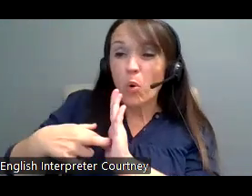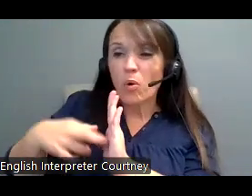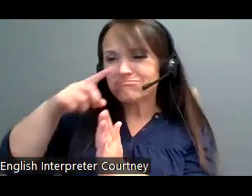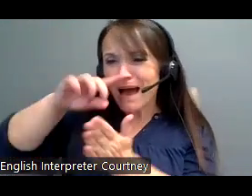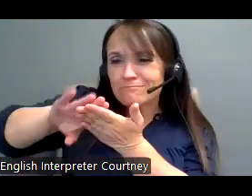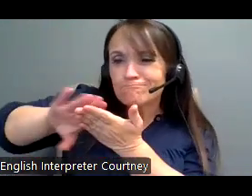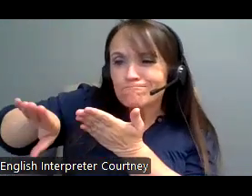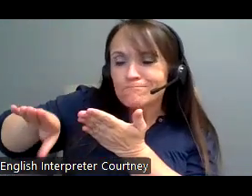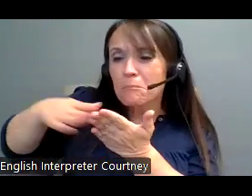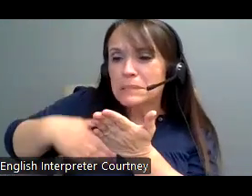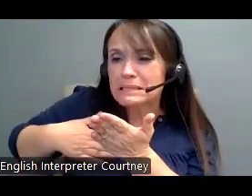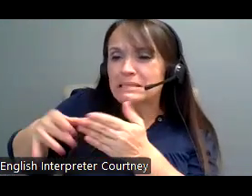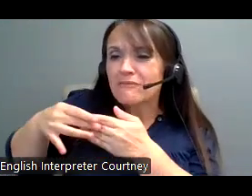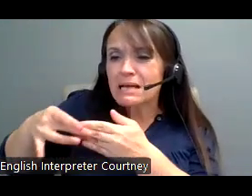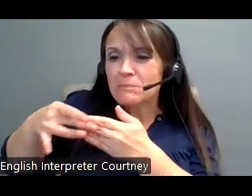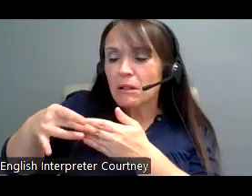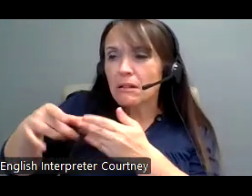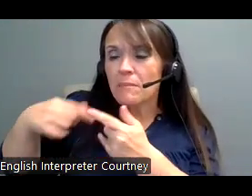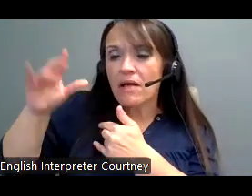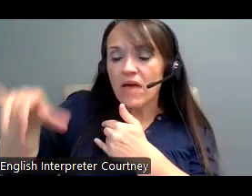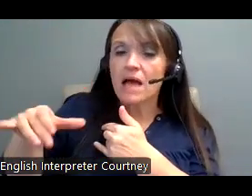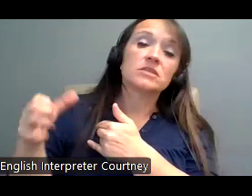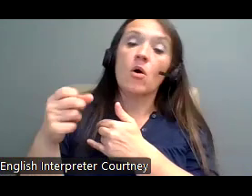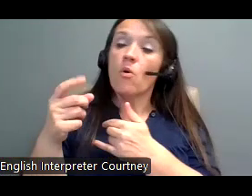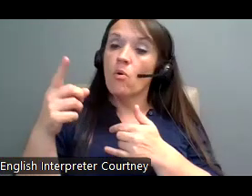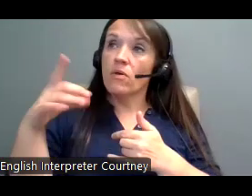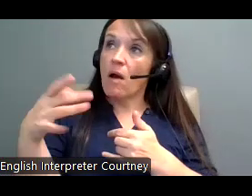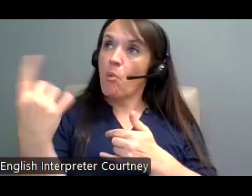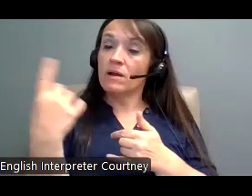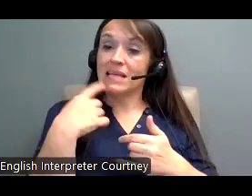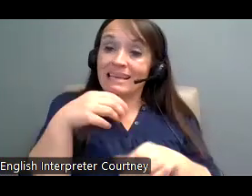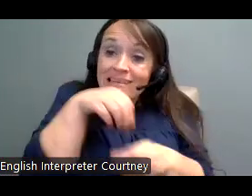community services to special or limited group of people instead of providing those